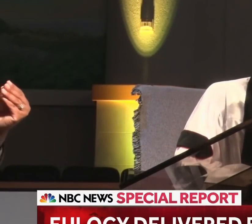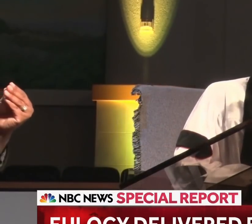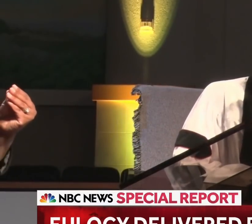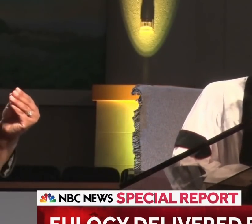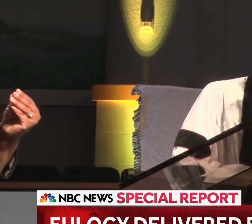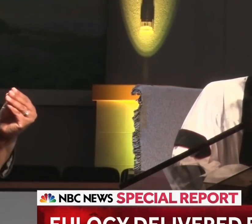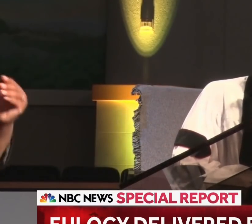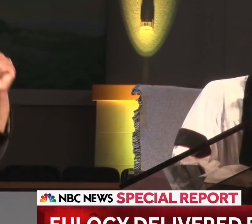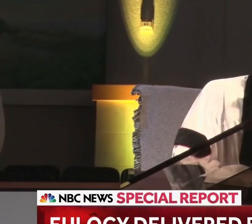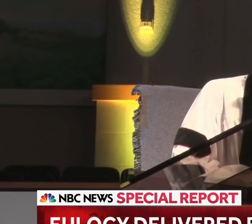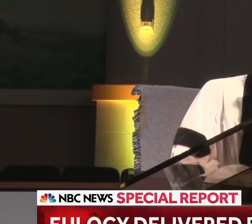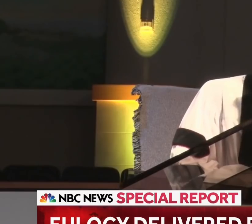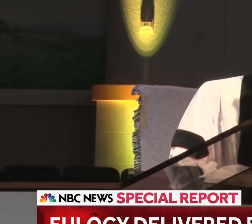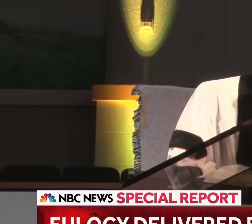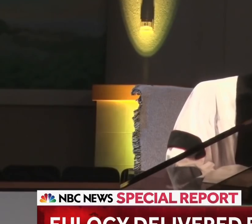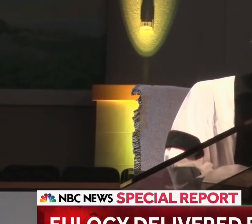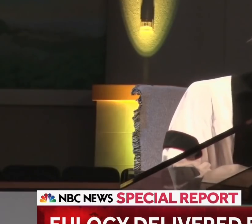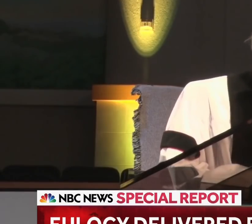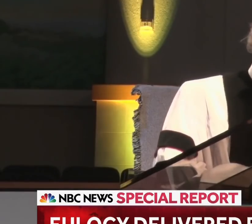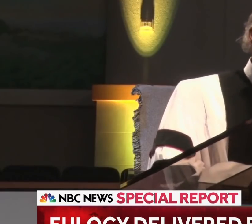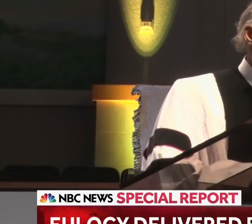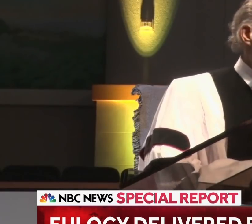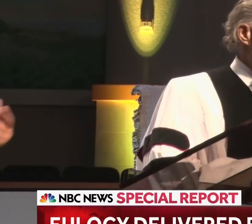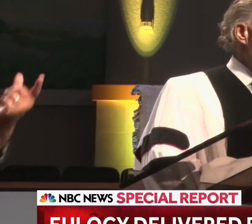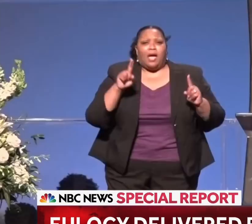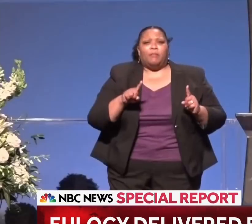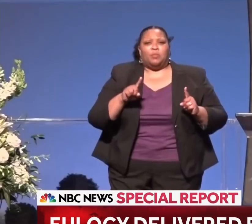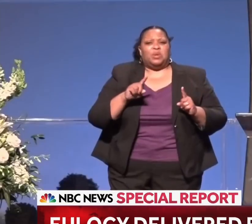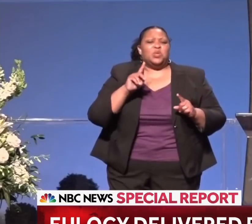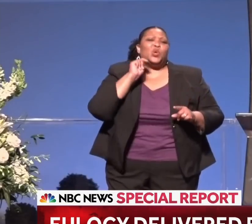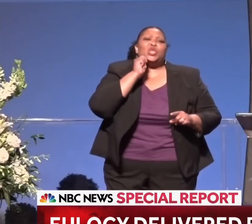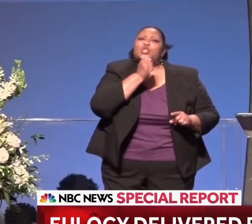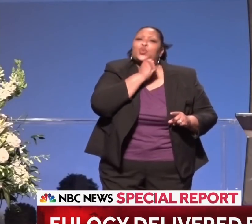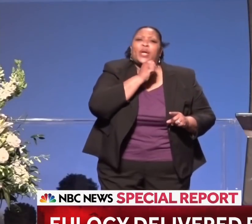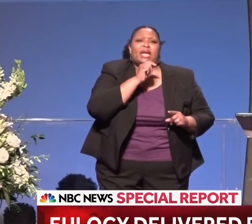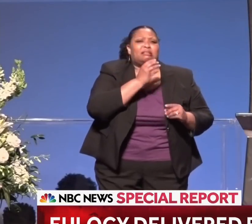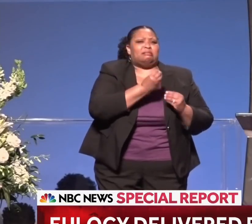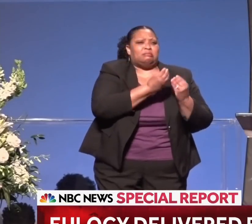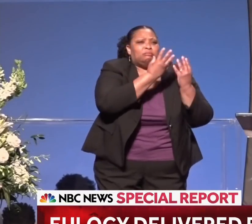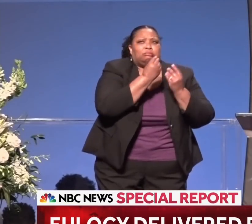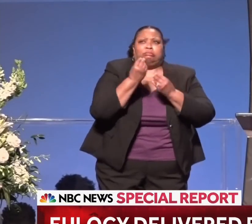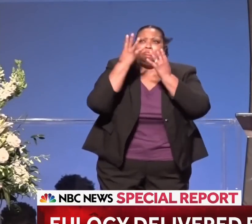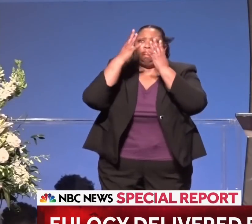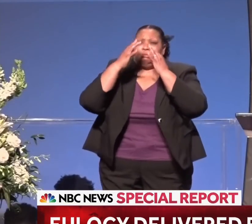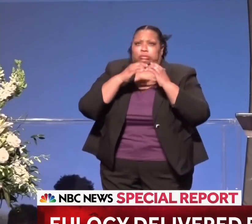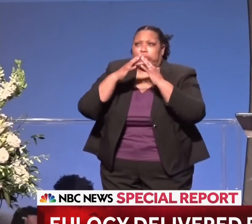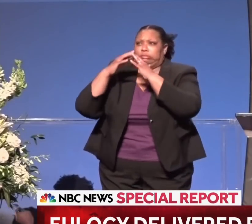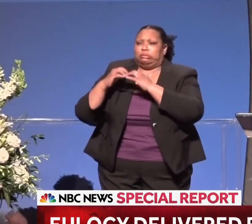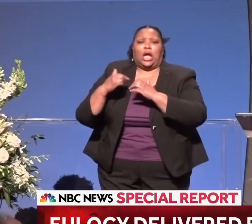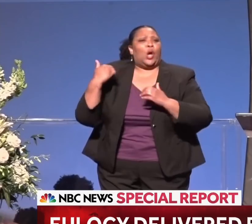BROWN SR. HERE AND I THOUGHT ABOUT -- I TOLD HIM THIS STORY.